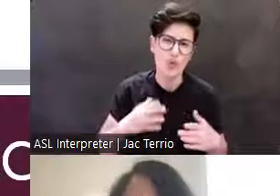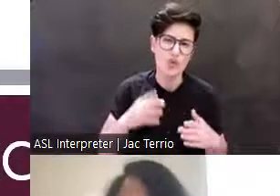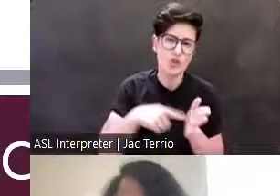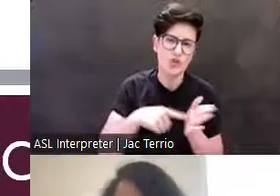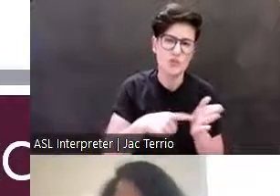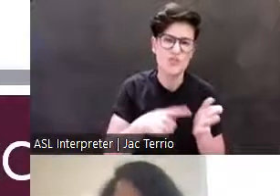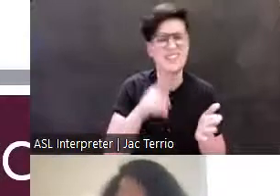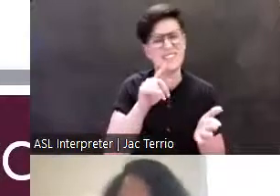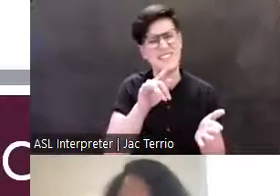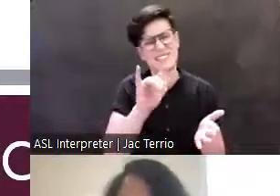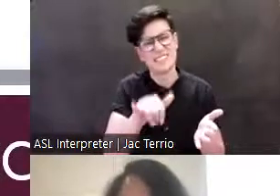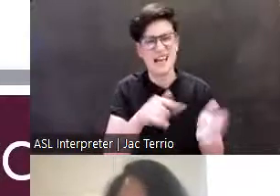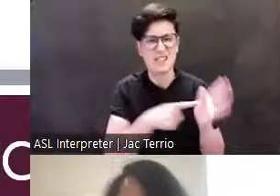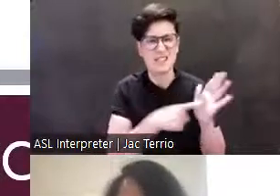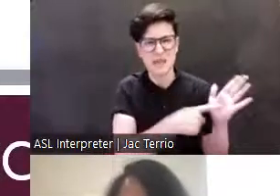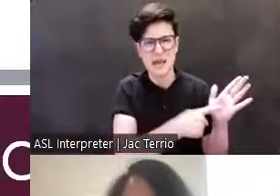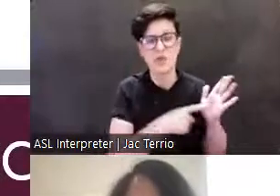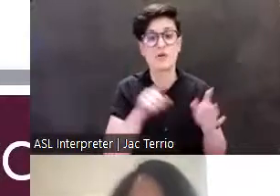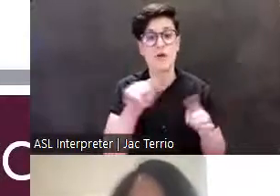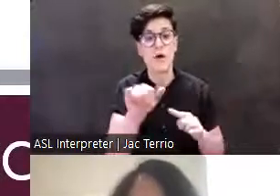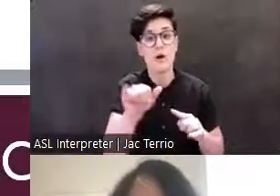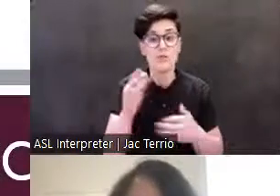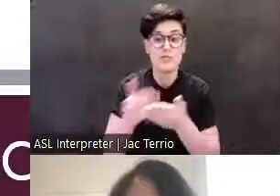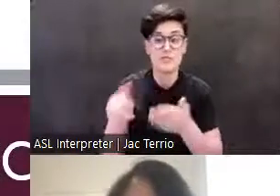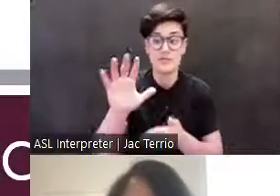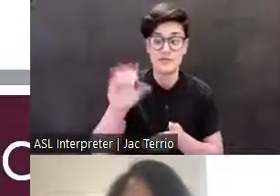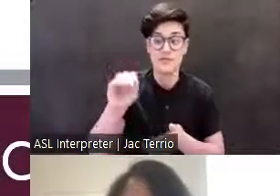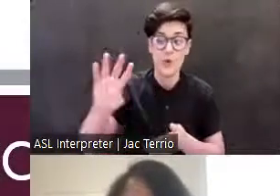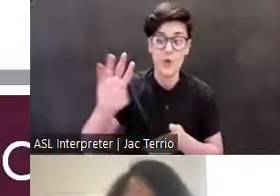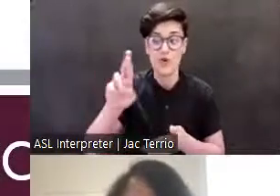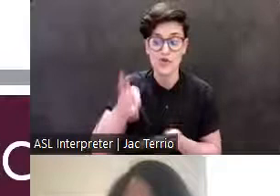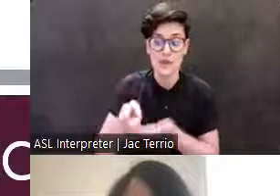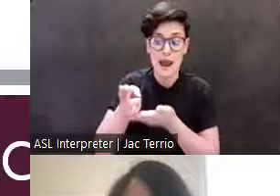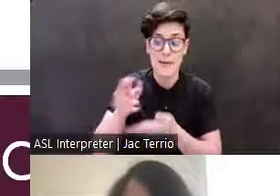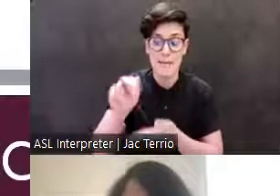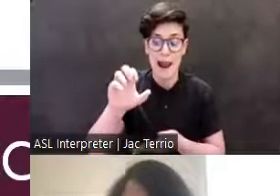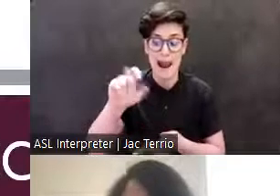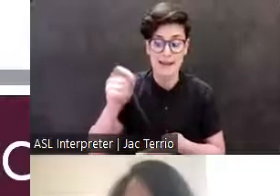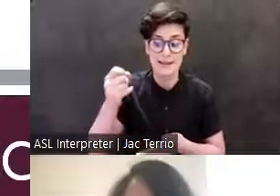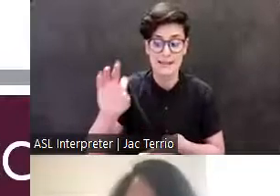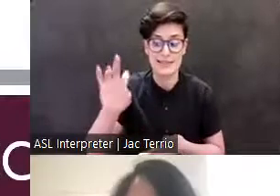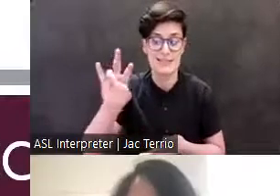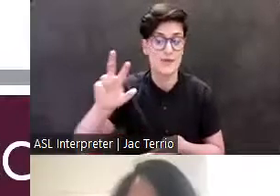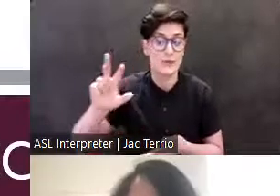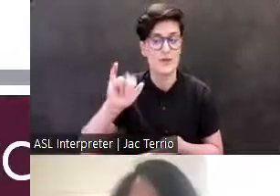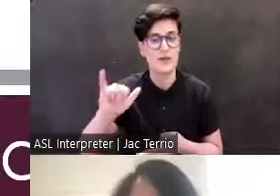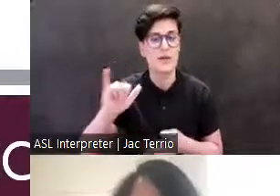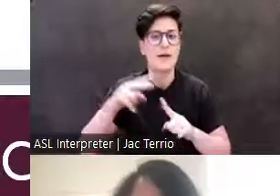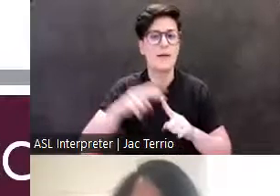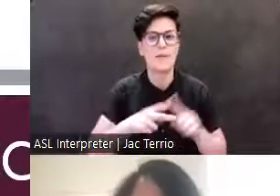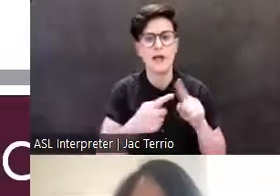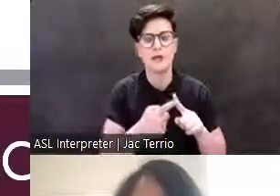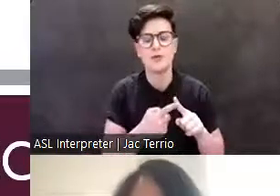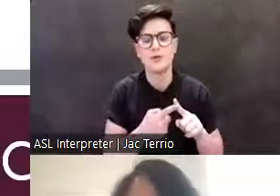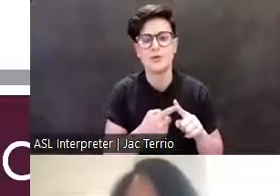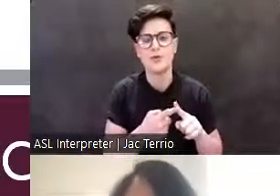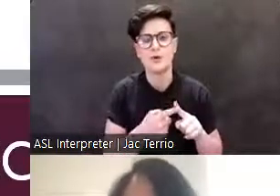Also section 504 of the rehabilitation act of 1973 which applies to entities that receive